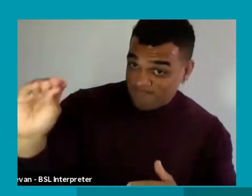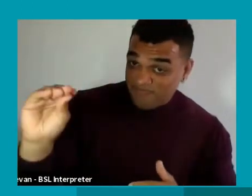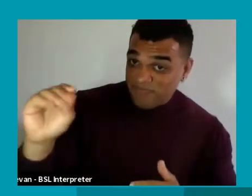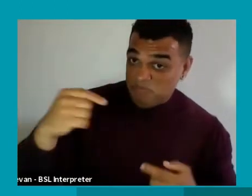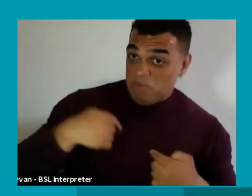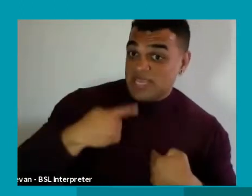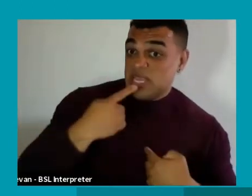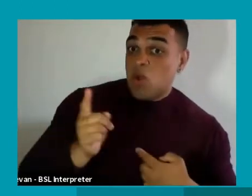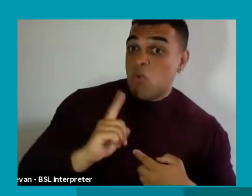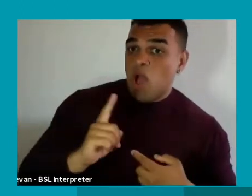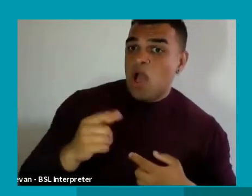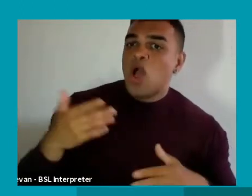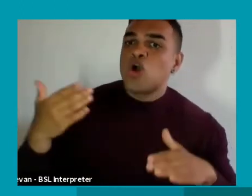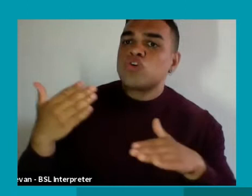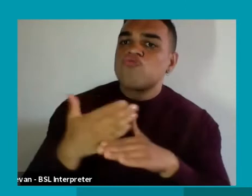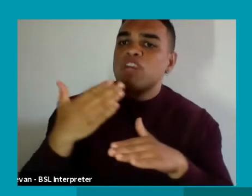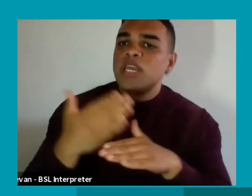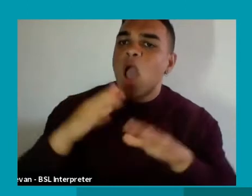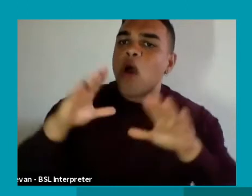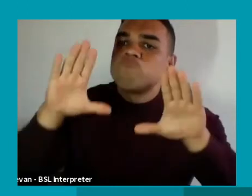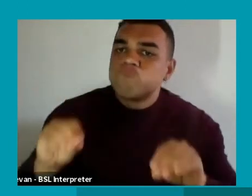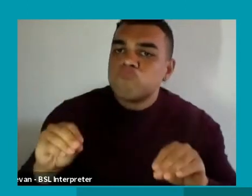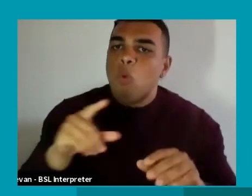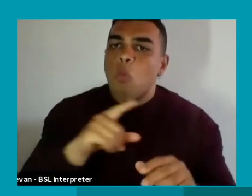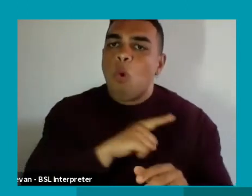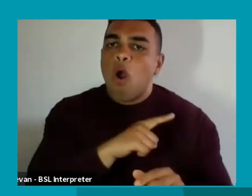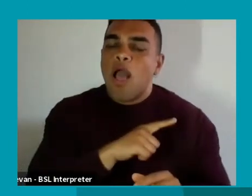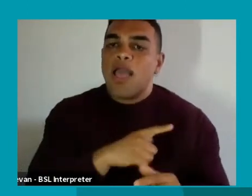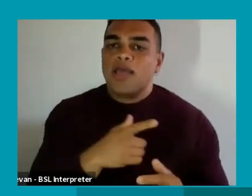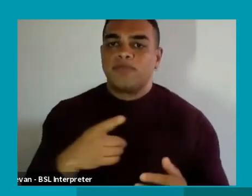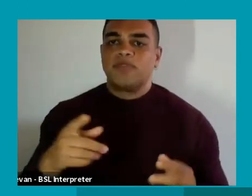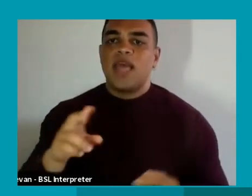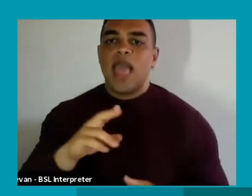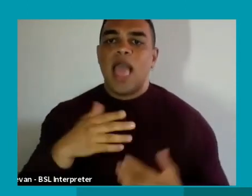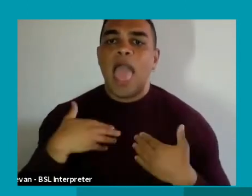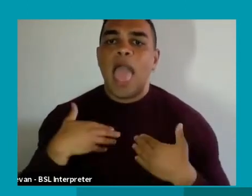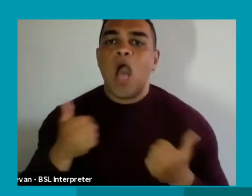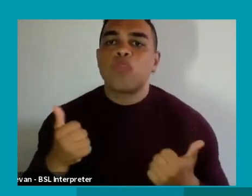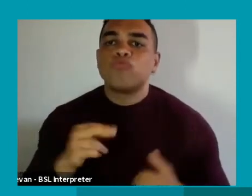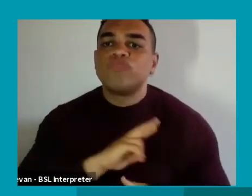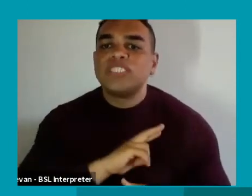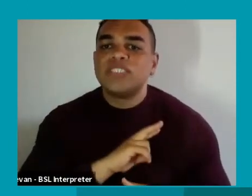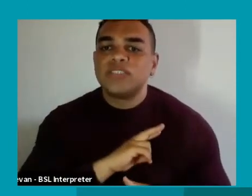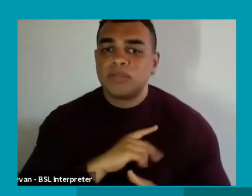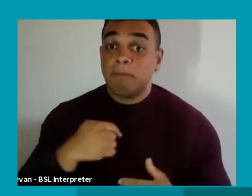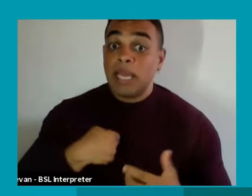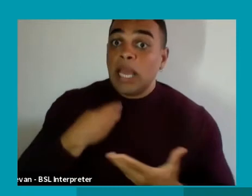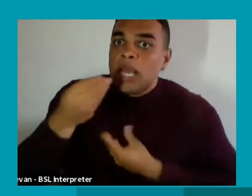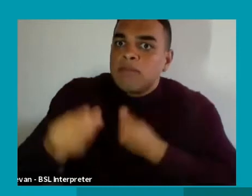And I didn't have to go into any detail. I just put that and I put the period that it covered, and although I was unemployed for three years,